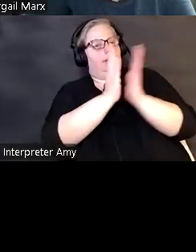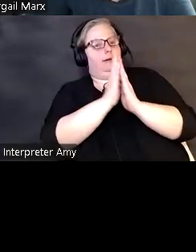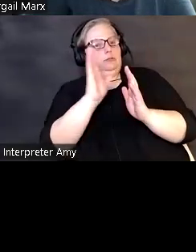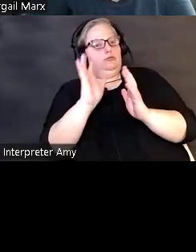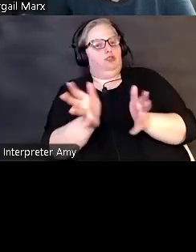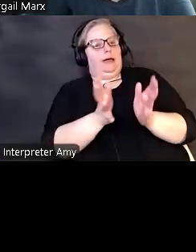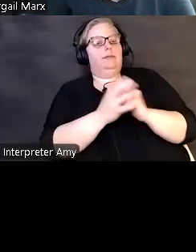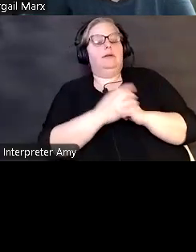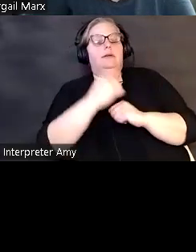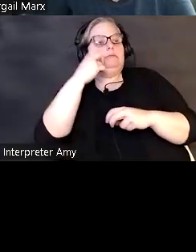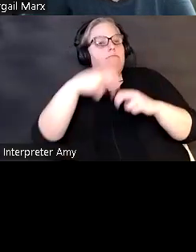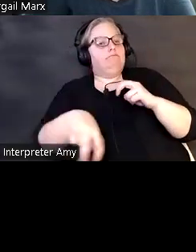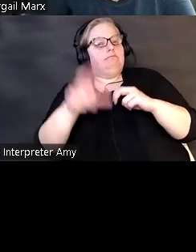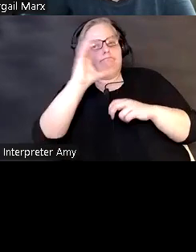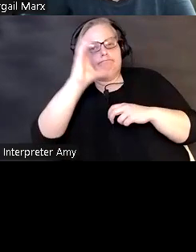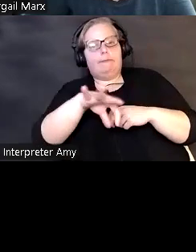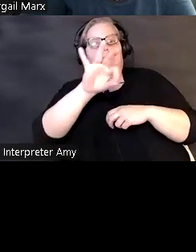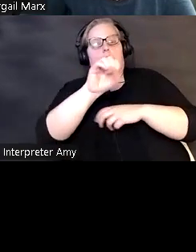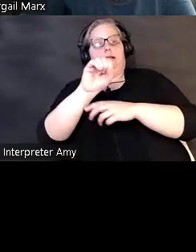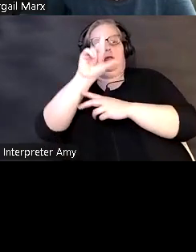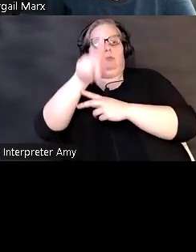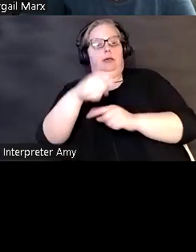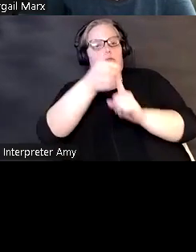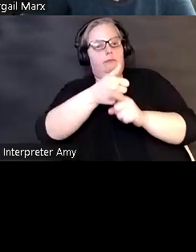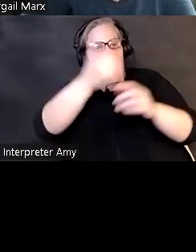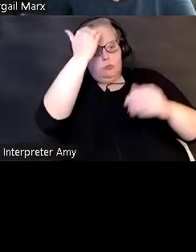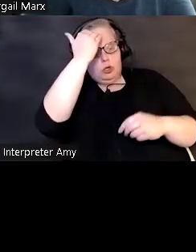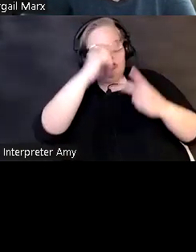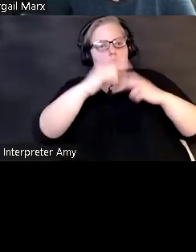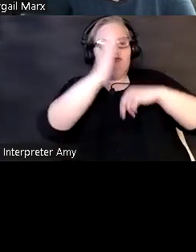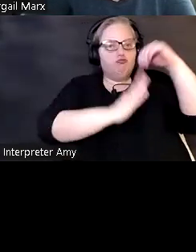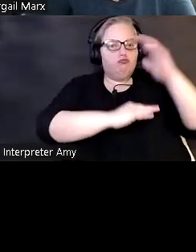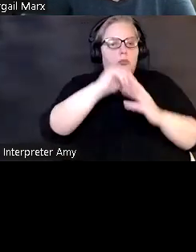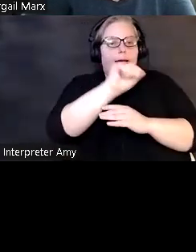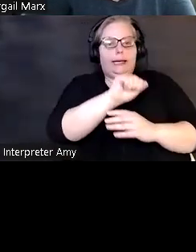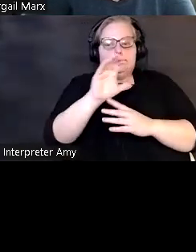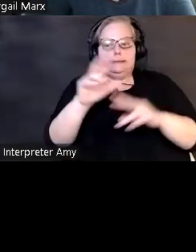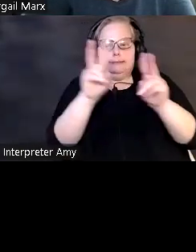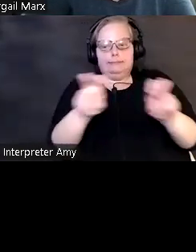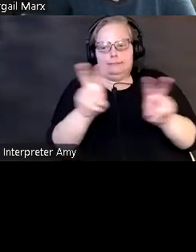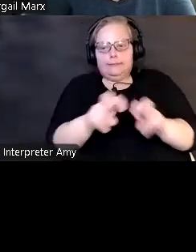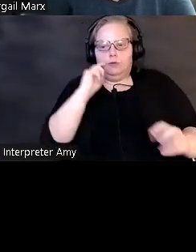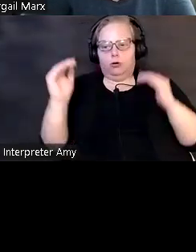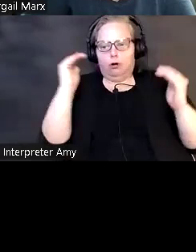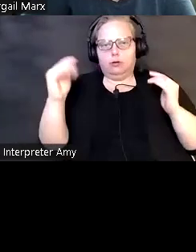SLPs who are familiar or comfortable with AAC assessment for adults and work with MA.